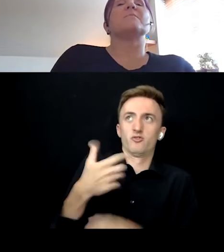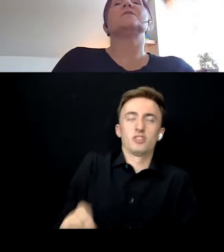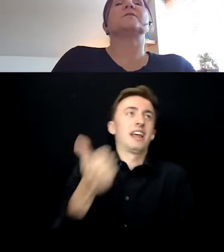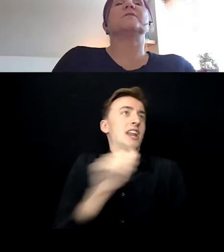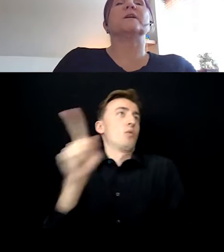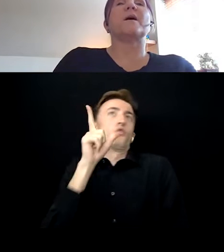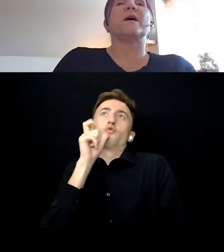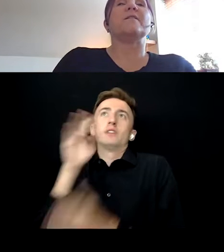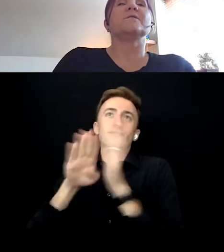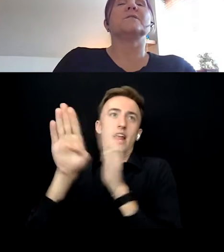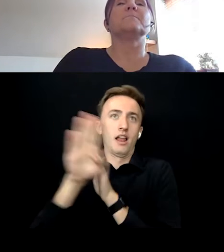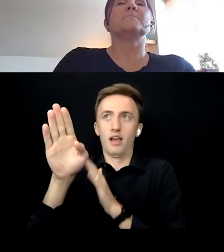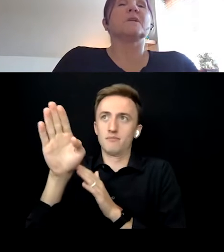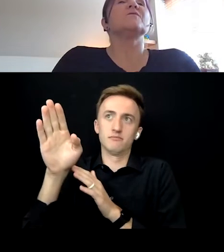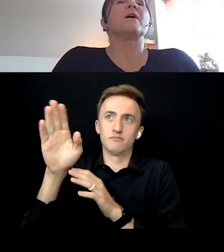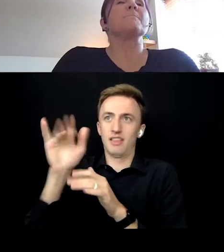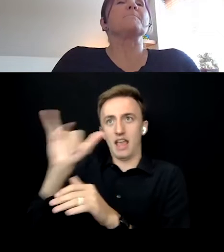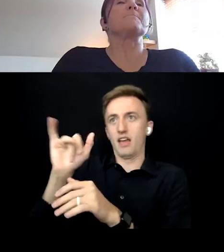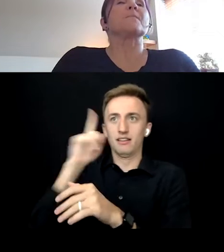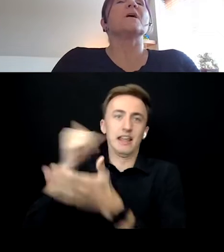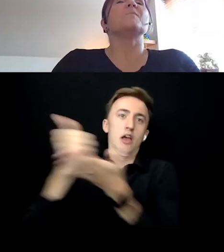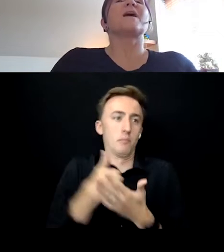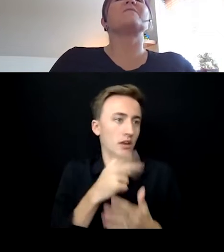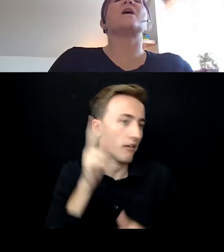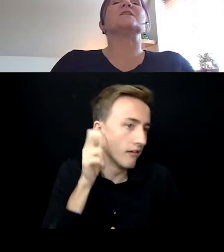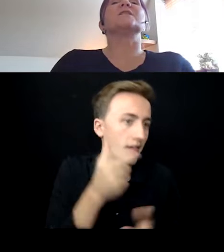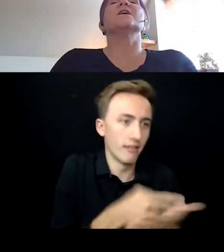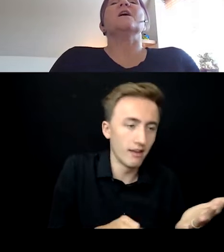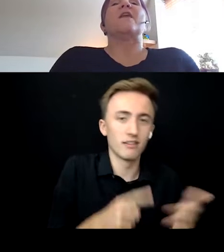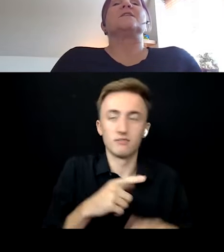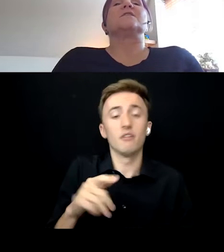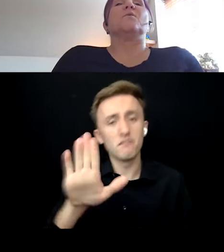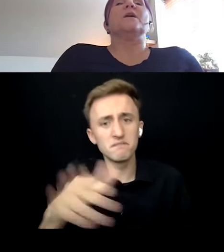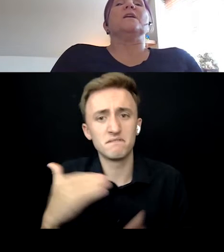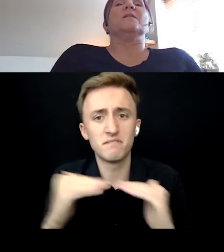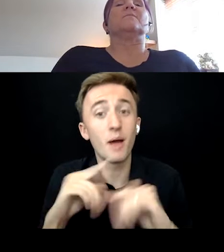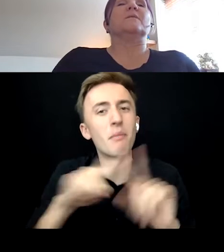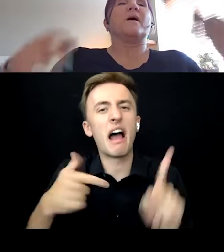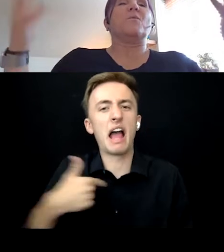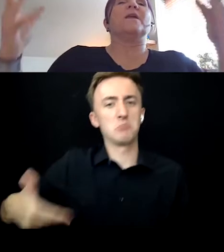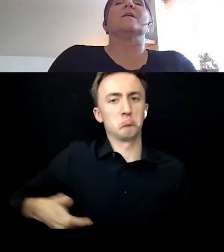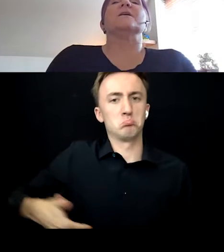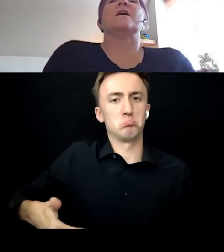way that my screen reader behaves, that's fair. But I have a hunch that we, and by we I mean